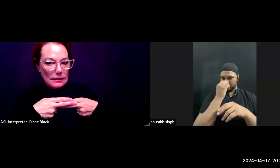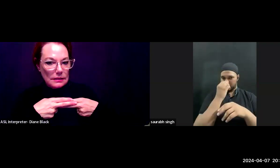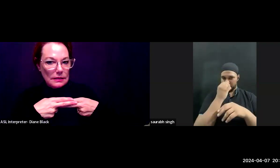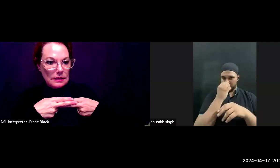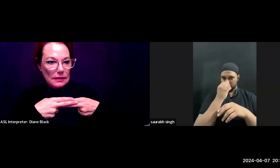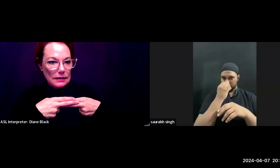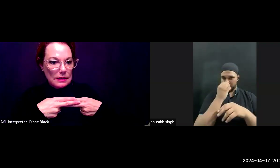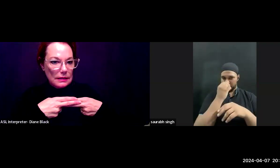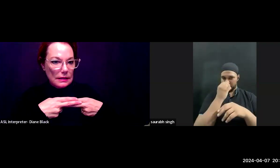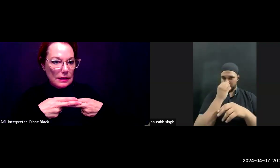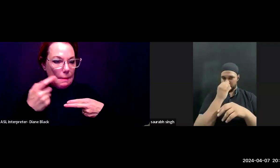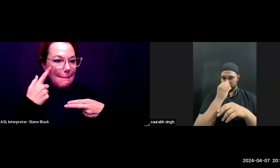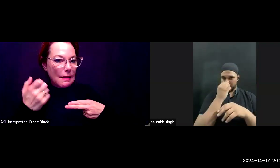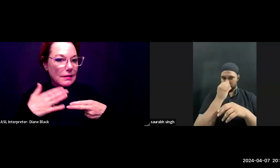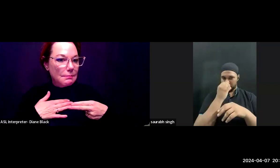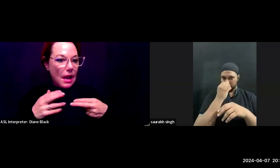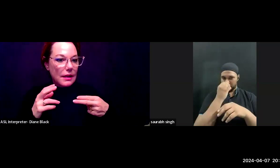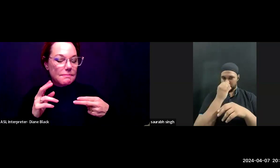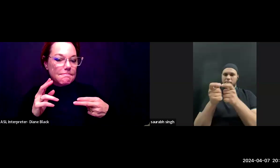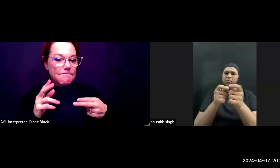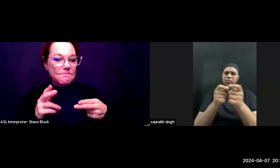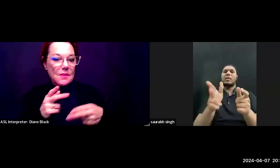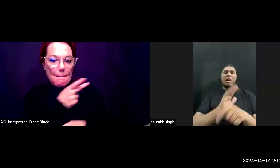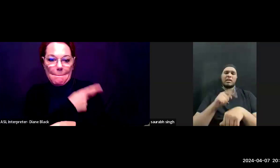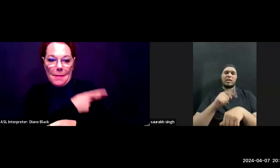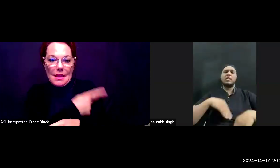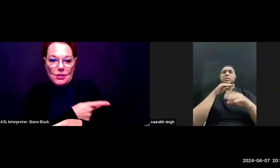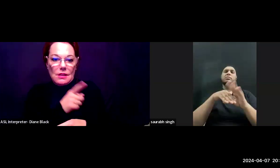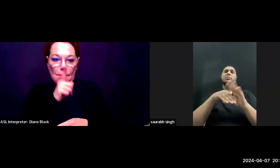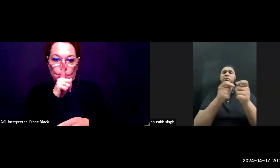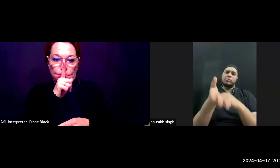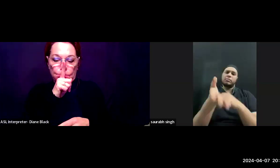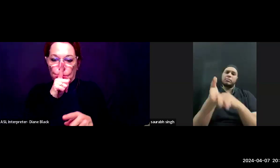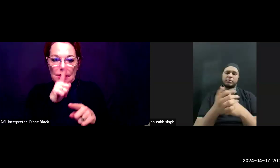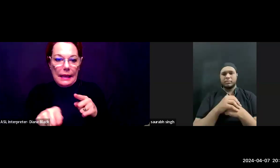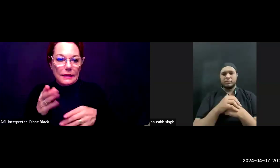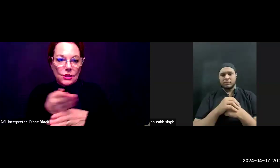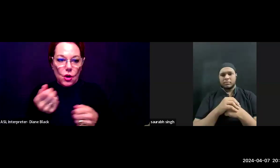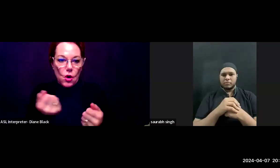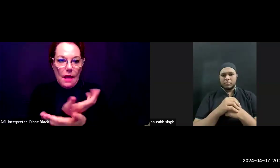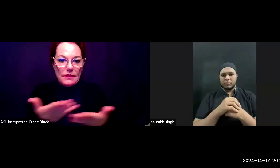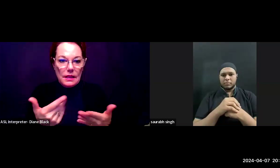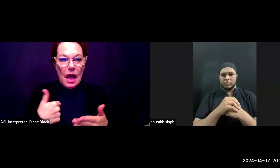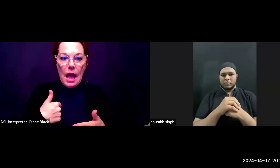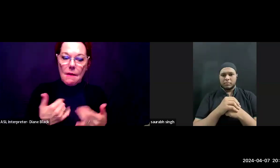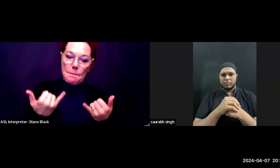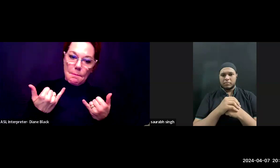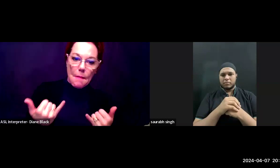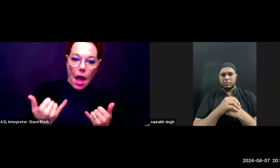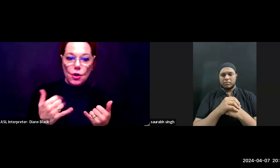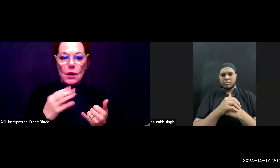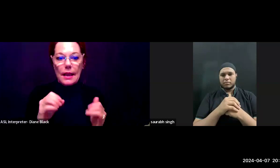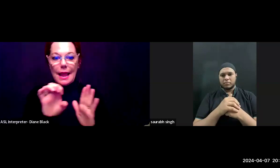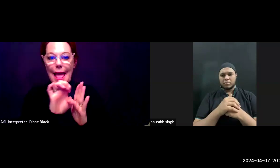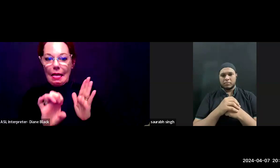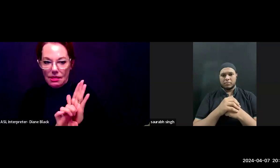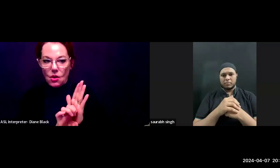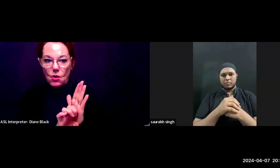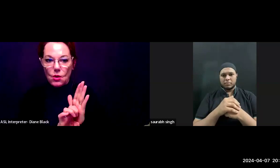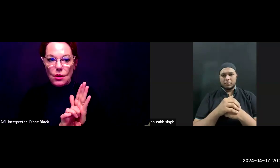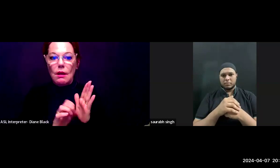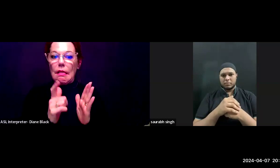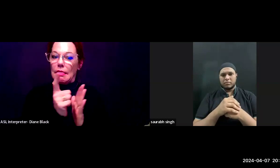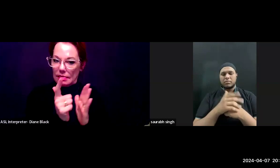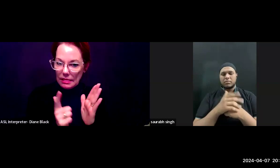I'm not revealing many things. okay I have both a moral ethical and legal implication particularly